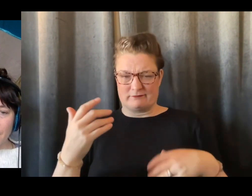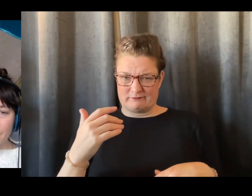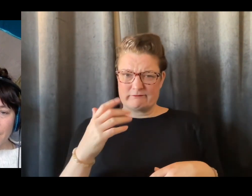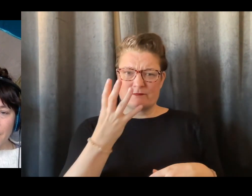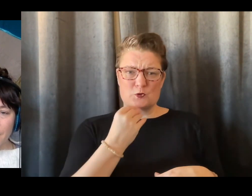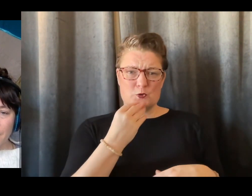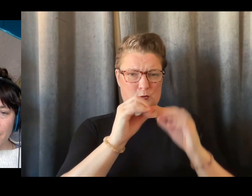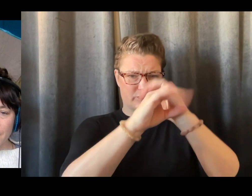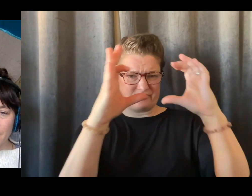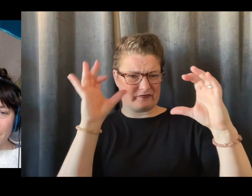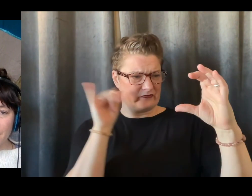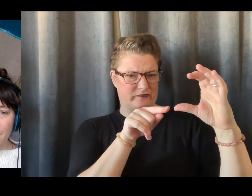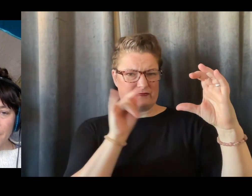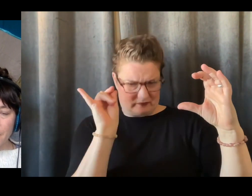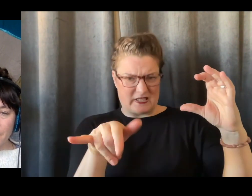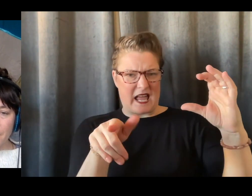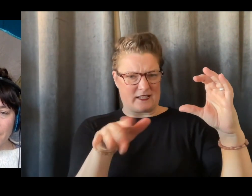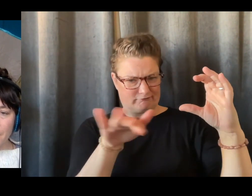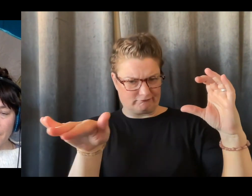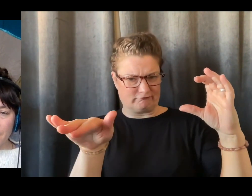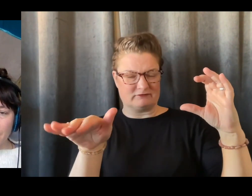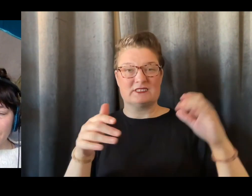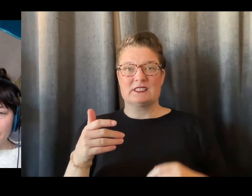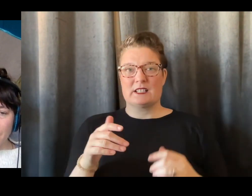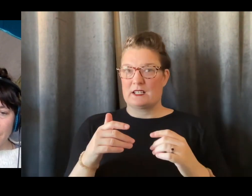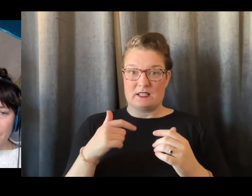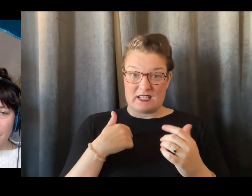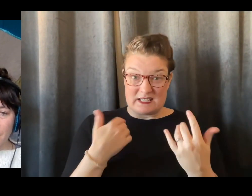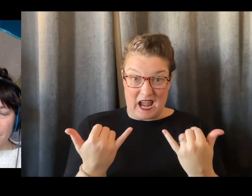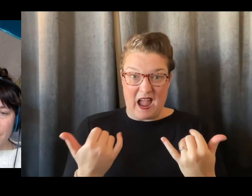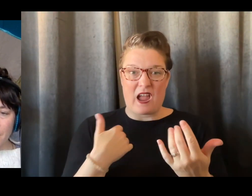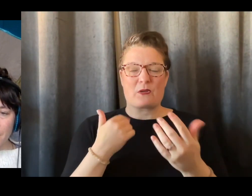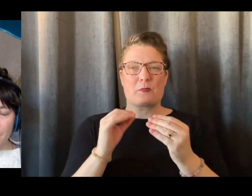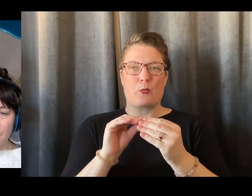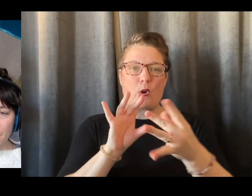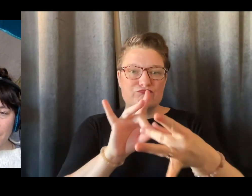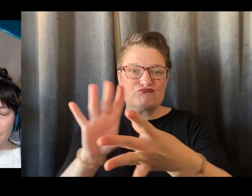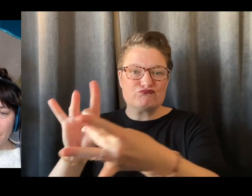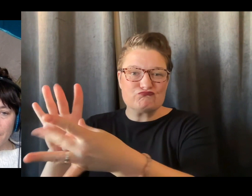And so the more I get to like connect with other queer Jews and disabled Jews